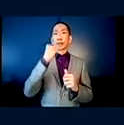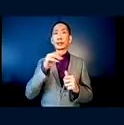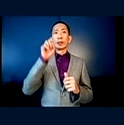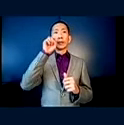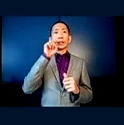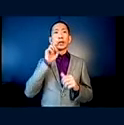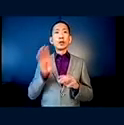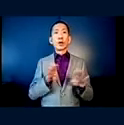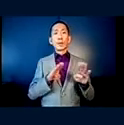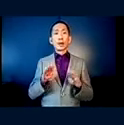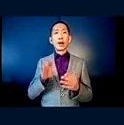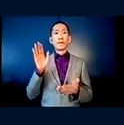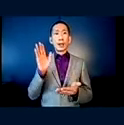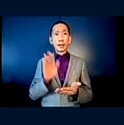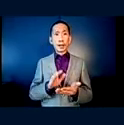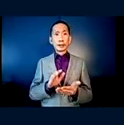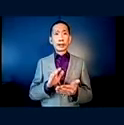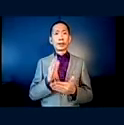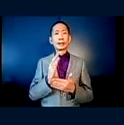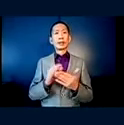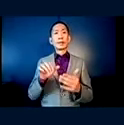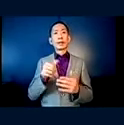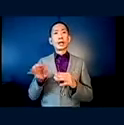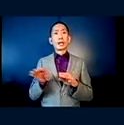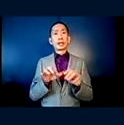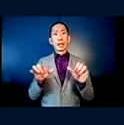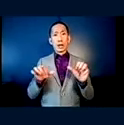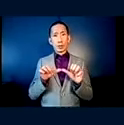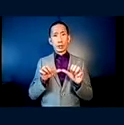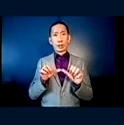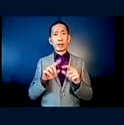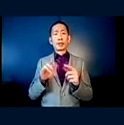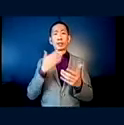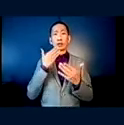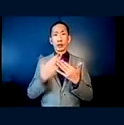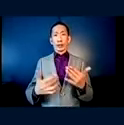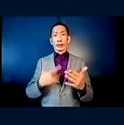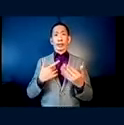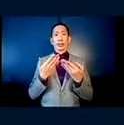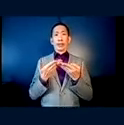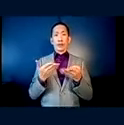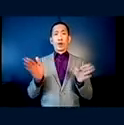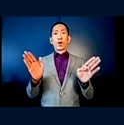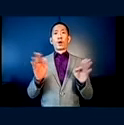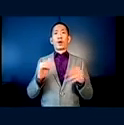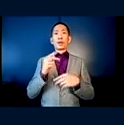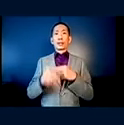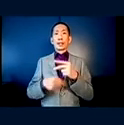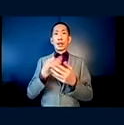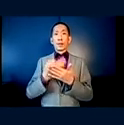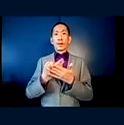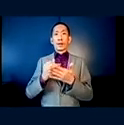NEAR THE END ESPECIALLY IN SLEEP AND SEXUAL BEHAVIORS LESS THAN SOME OF THE OTHER AREAS, BUT GOOD SENSE OF OVERALL THE TYPE